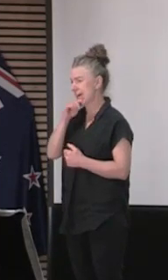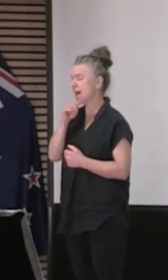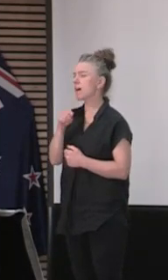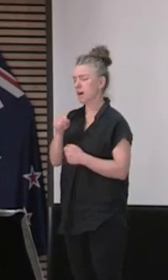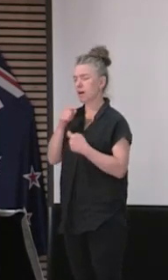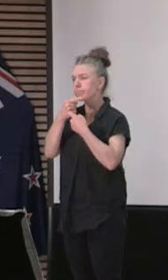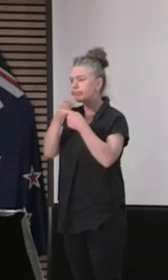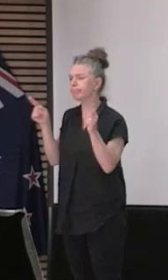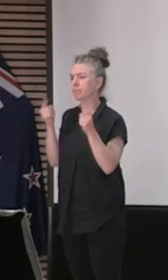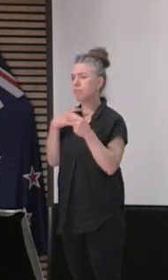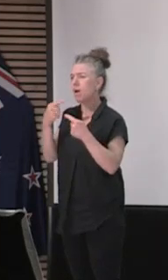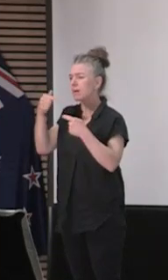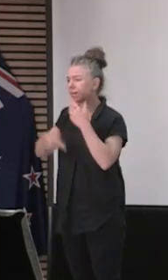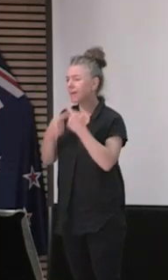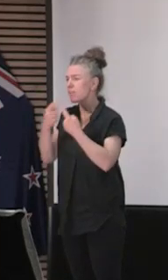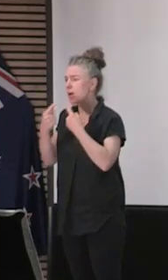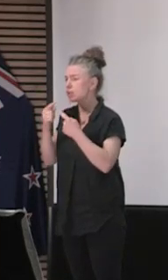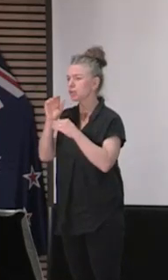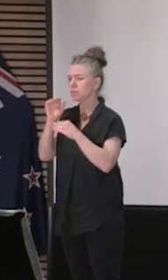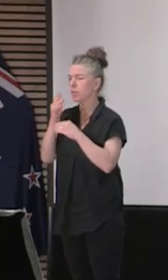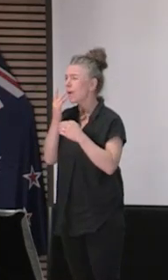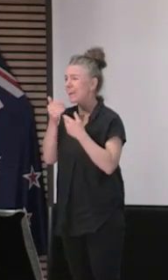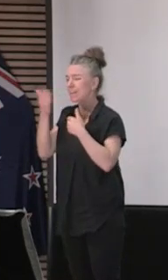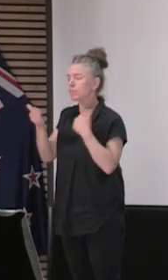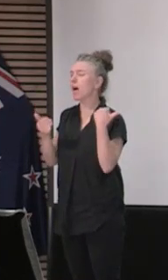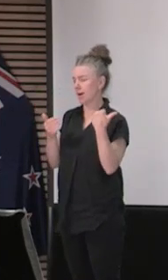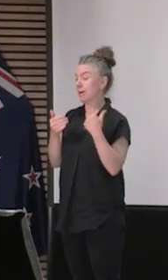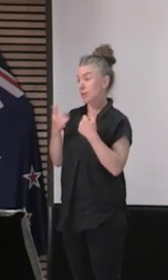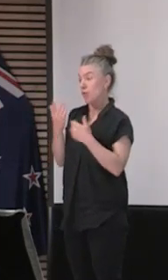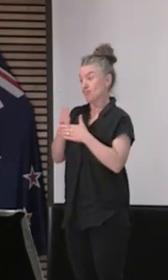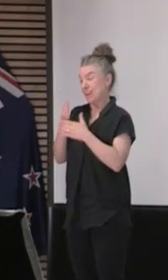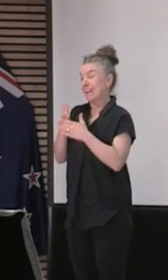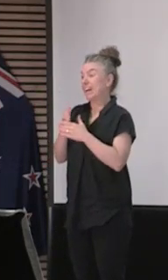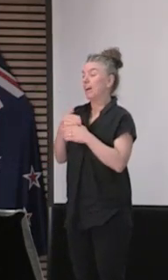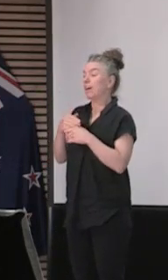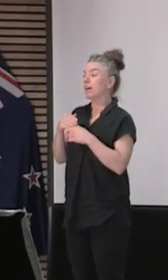And that is keepinginteraction with one anotherto a bare minimum except foressential services